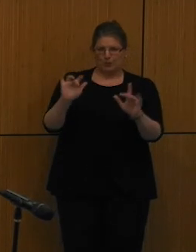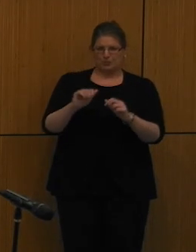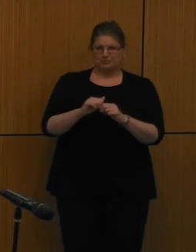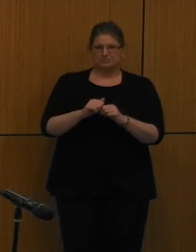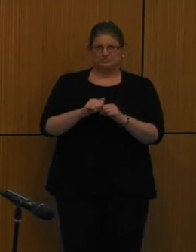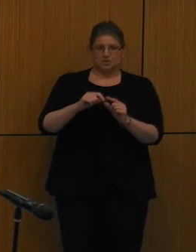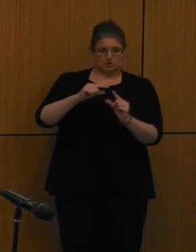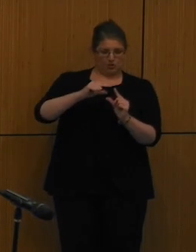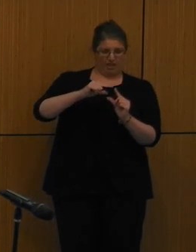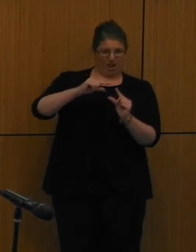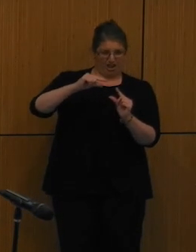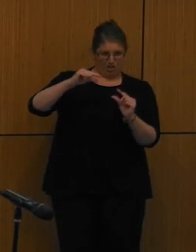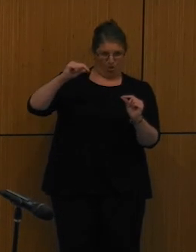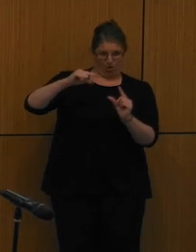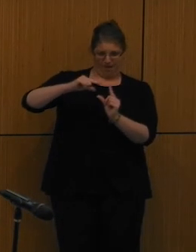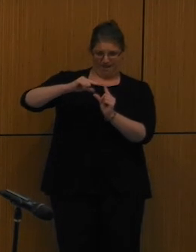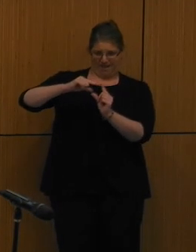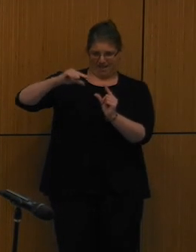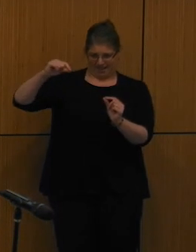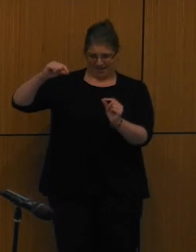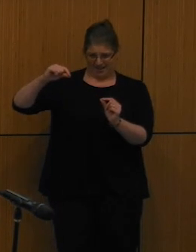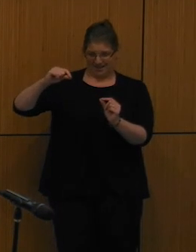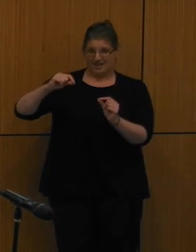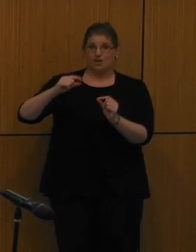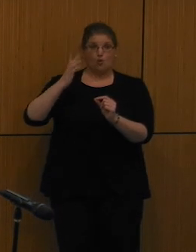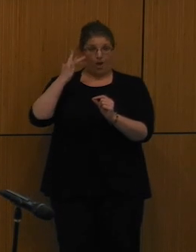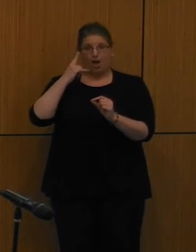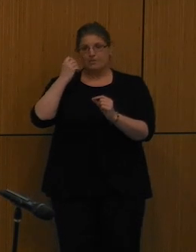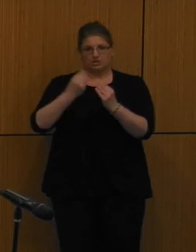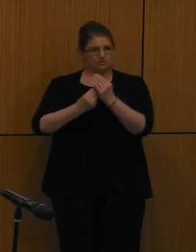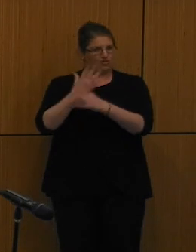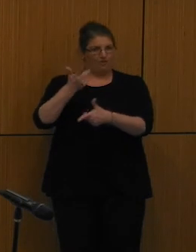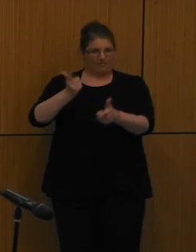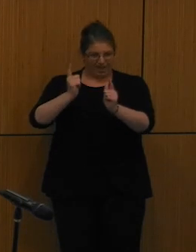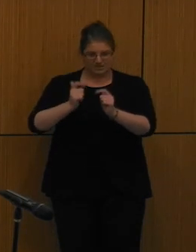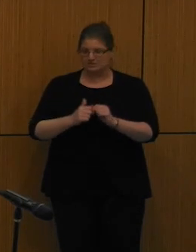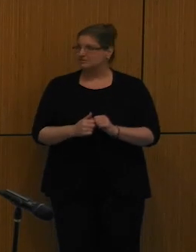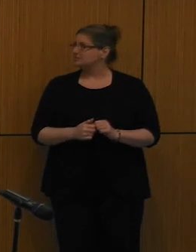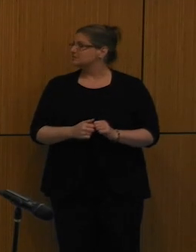And a power of delegation is how quickly they're growing. Usually that these organisms, when they're growing in nature,